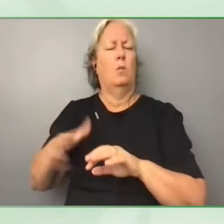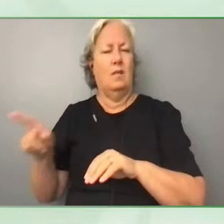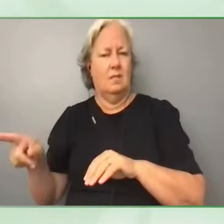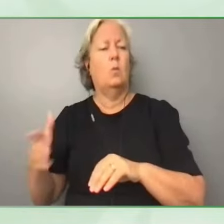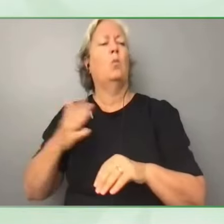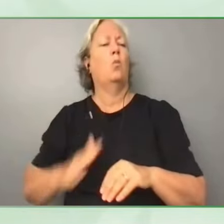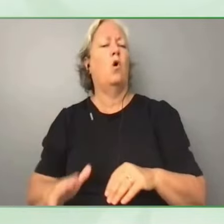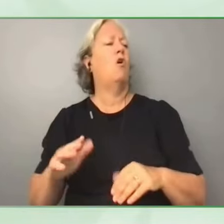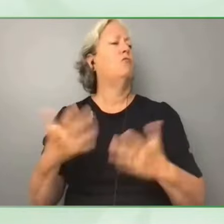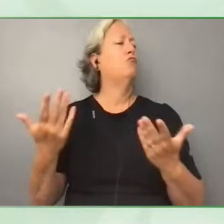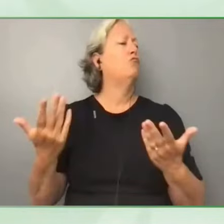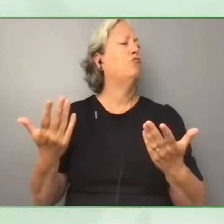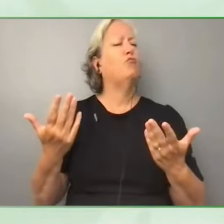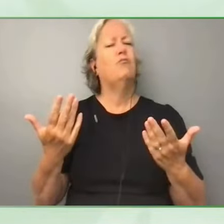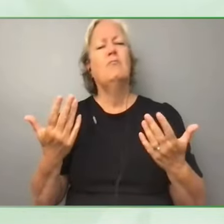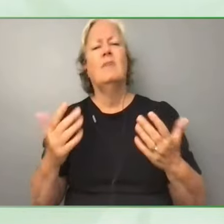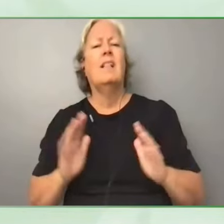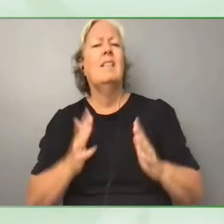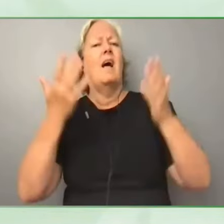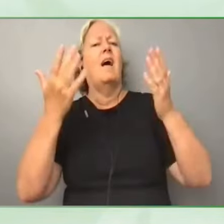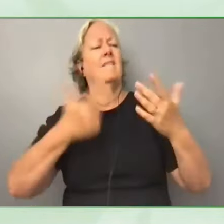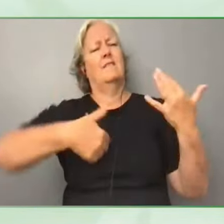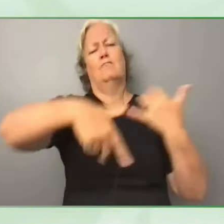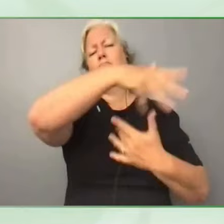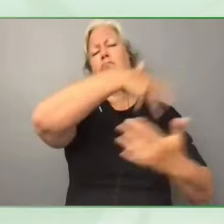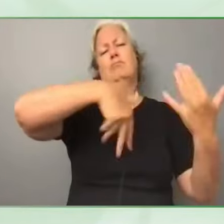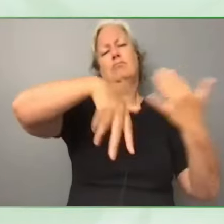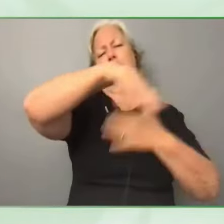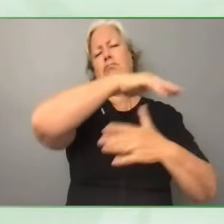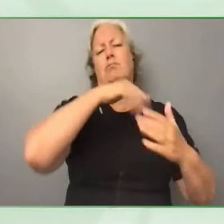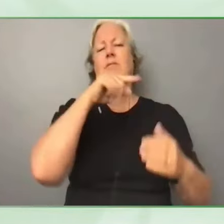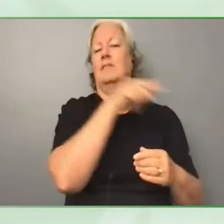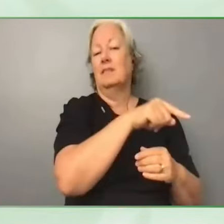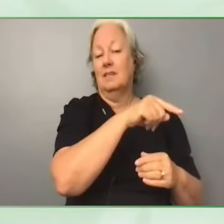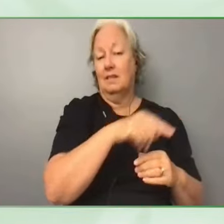and we help them and we build a program that helps them adjust to